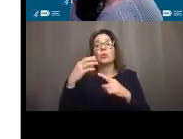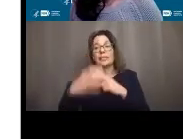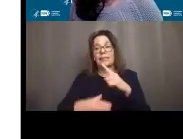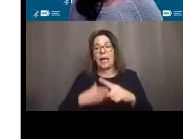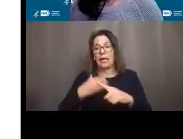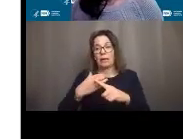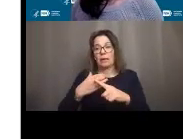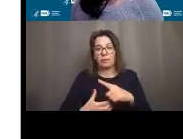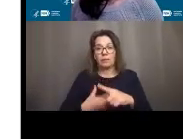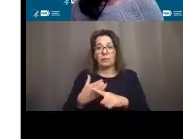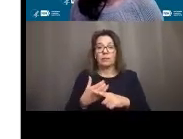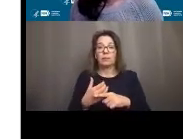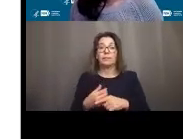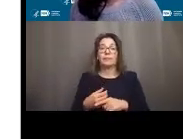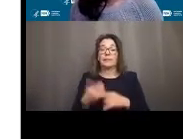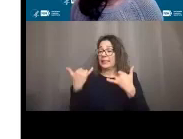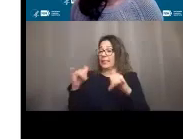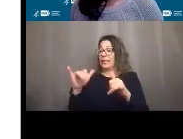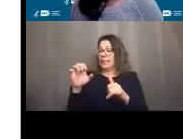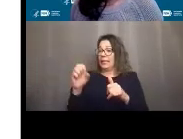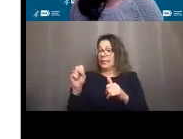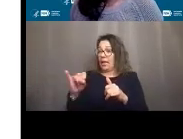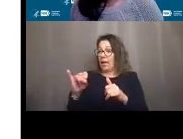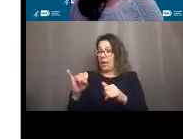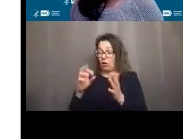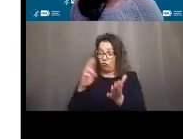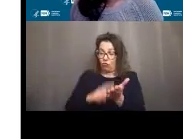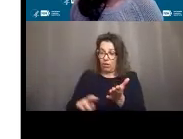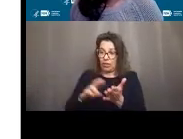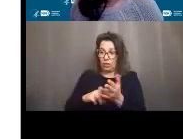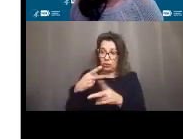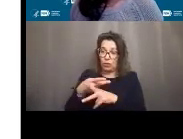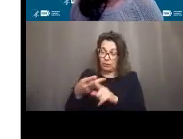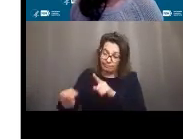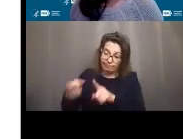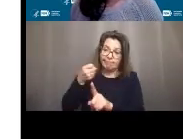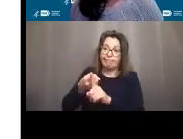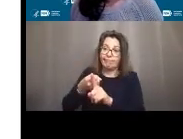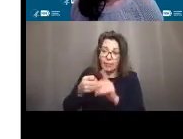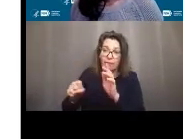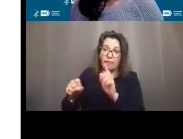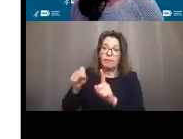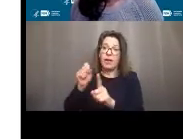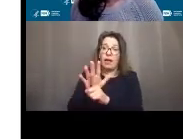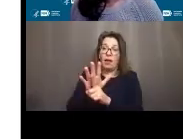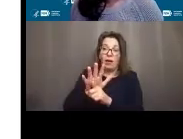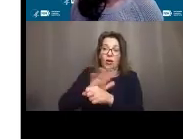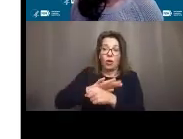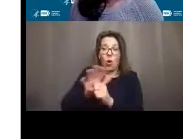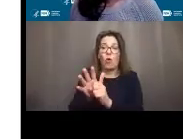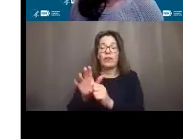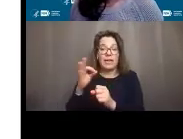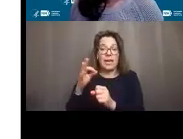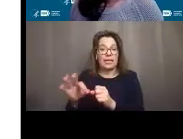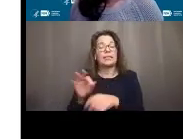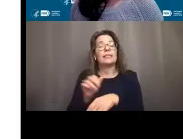In this slide, talk to your program officer. Don't be afraid to reach out to them, no matter what stage that you're at,